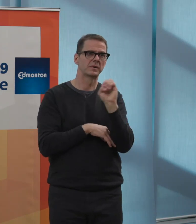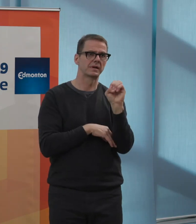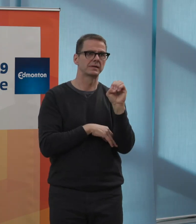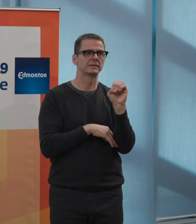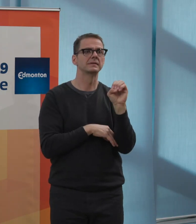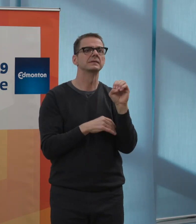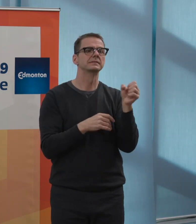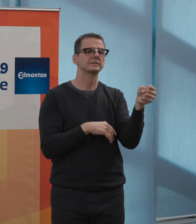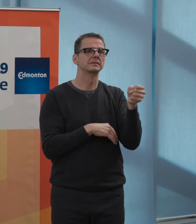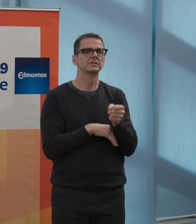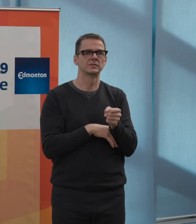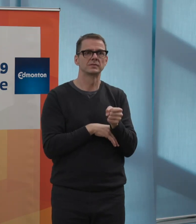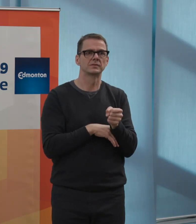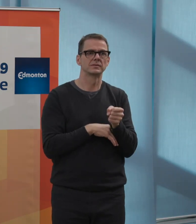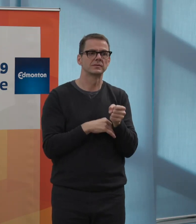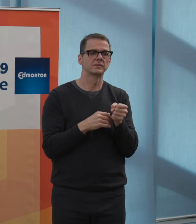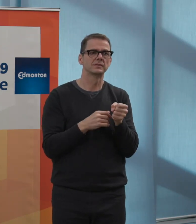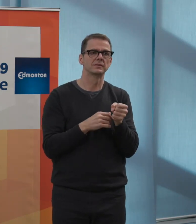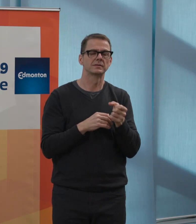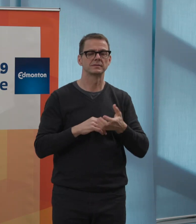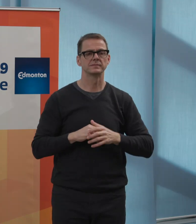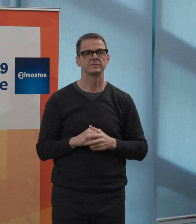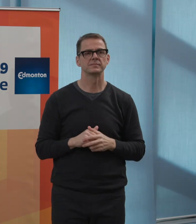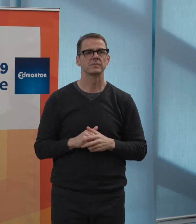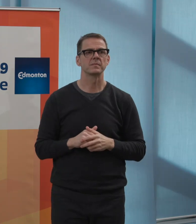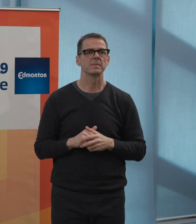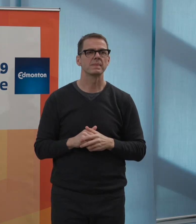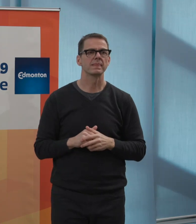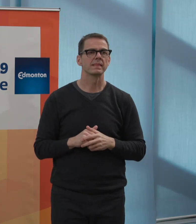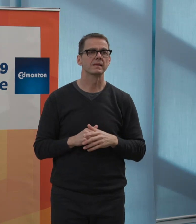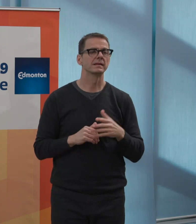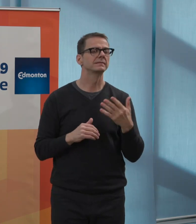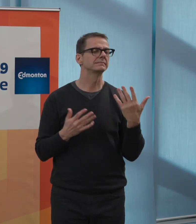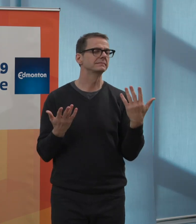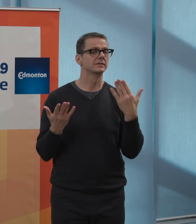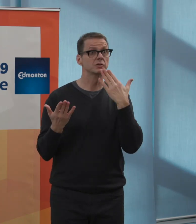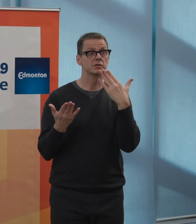working through that a good example is the activation of the Expo Center has